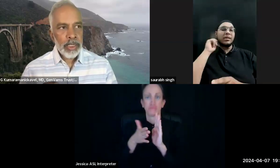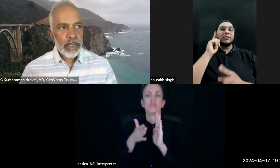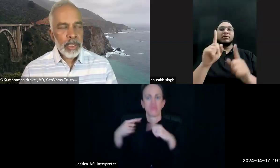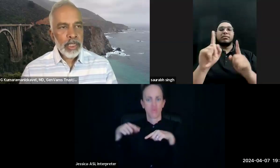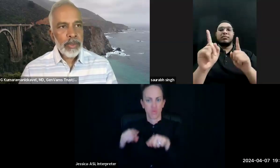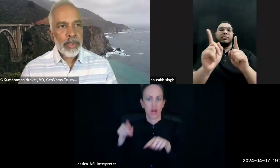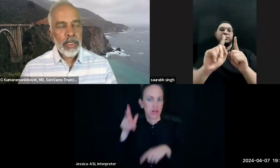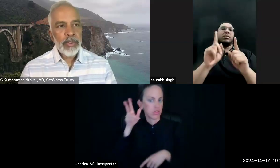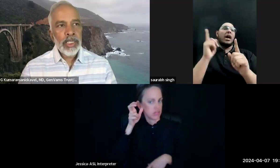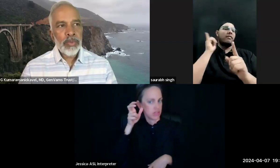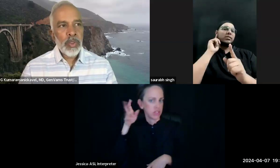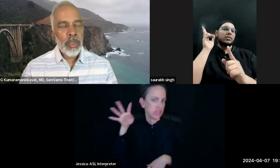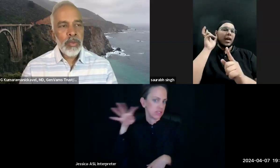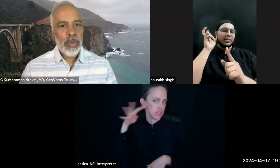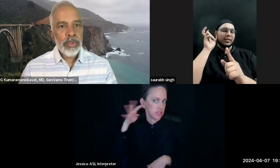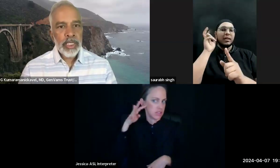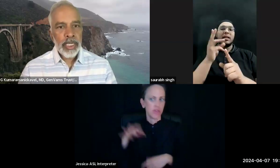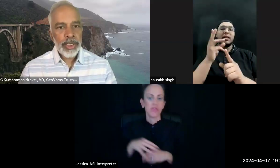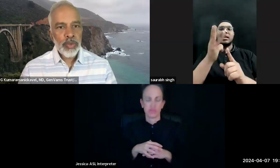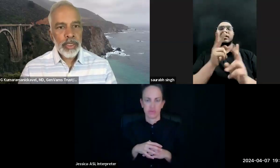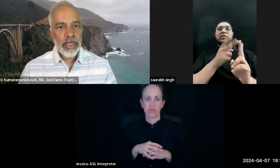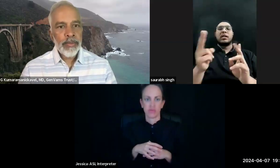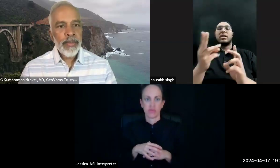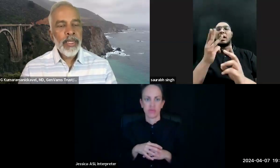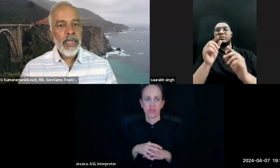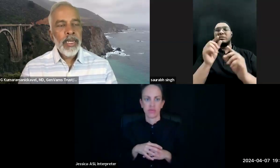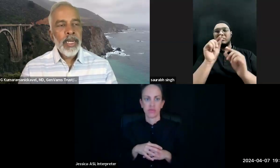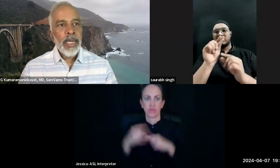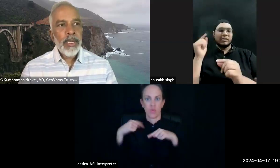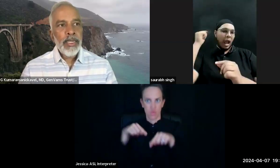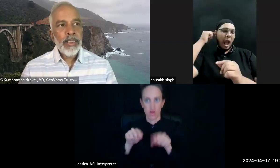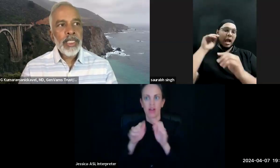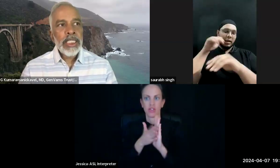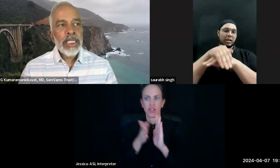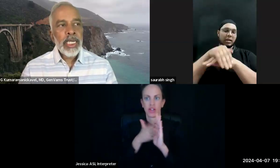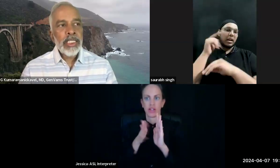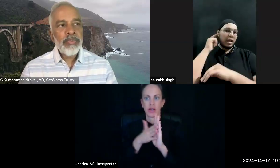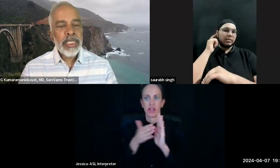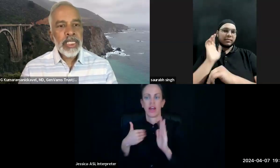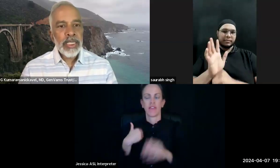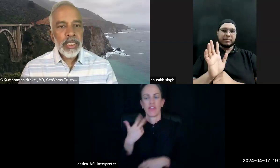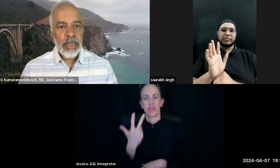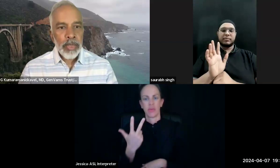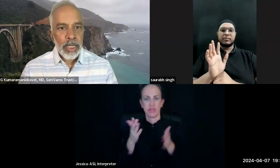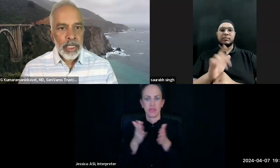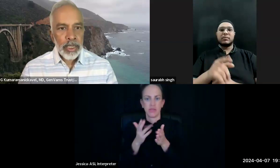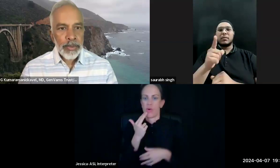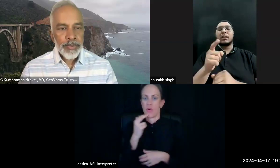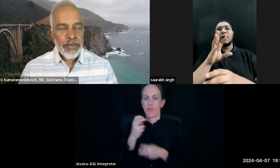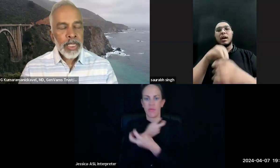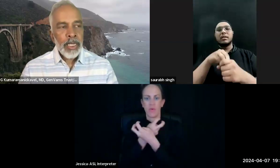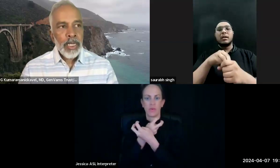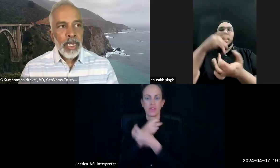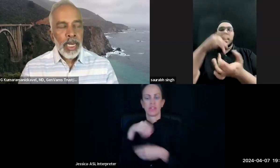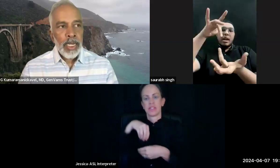are three different very small bones attached to it and that is present in the middle ear.